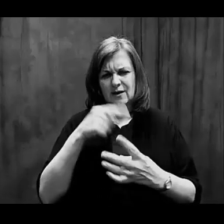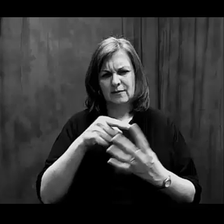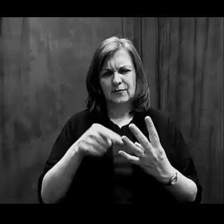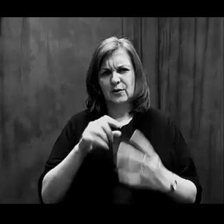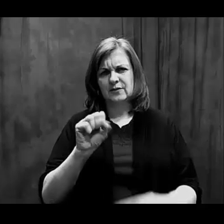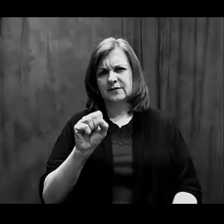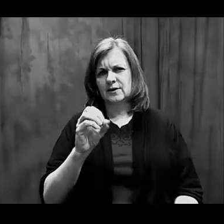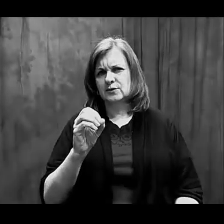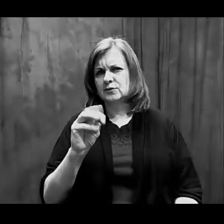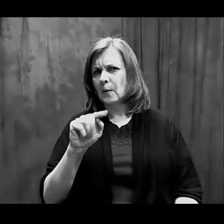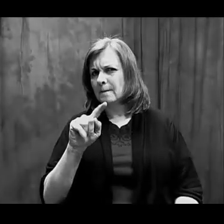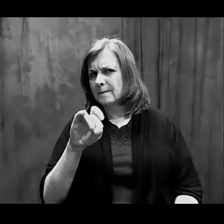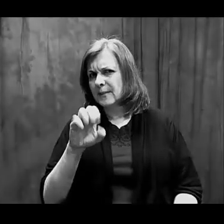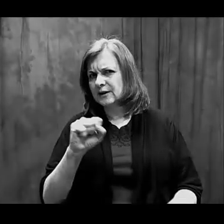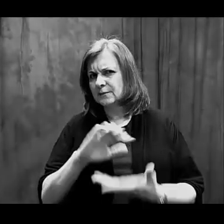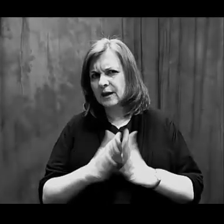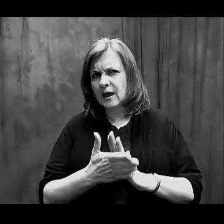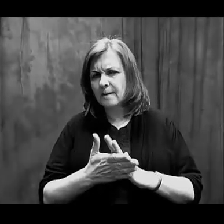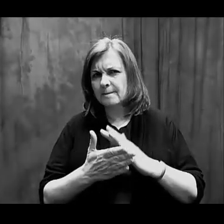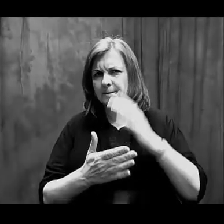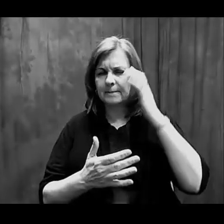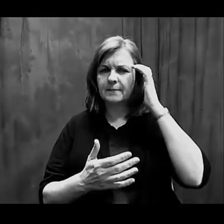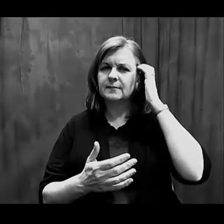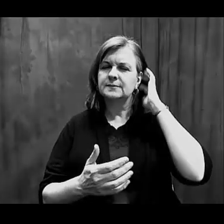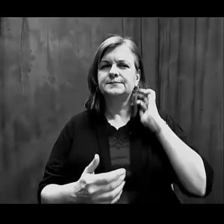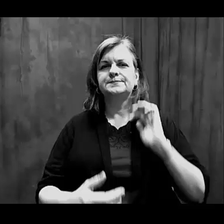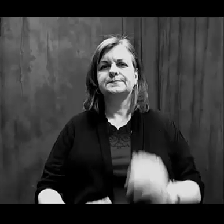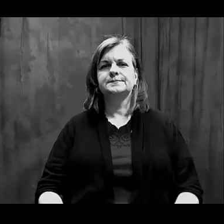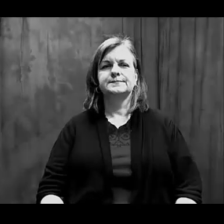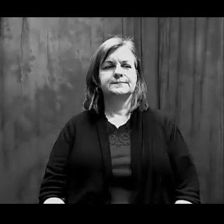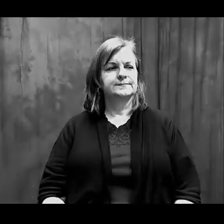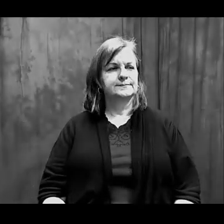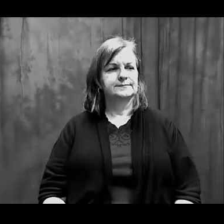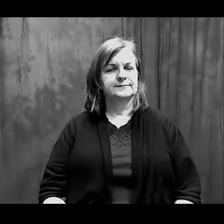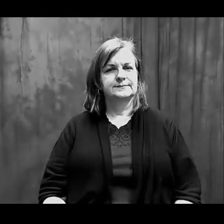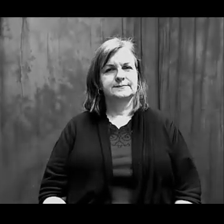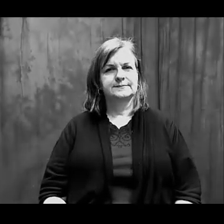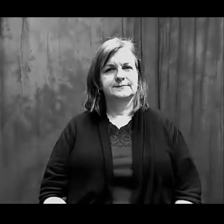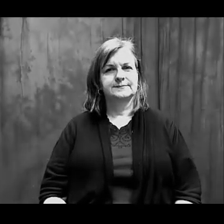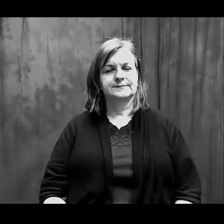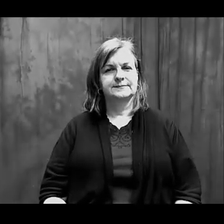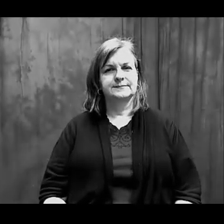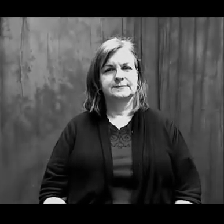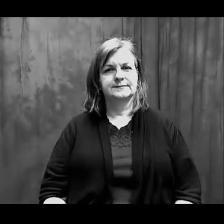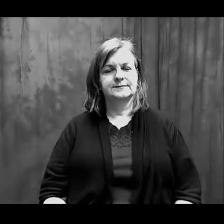what do you think they're going to become??